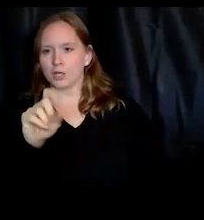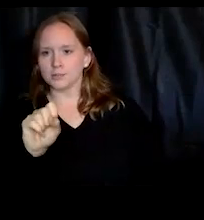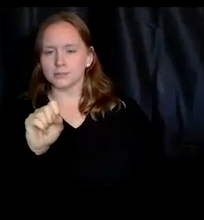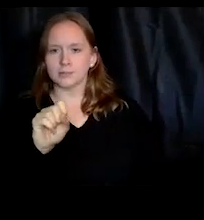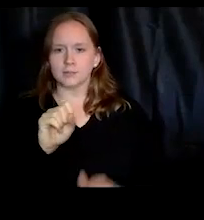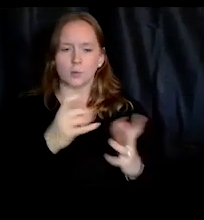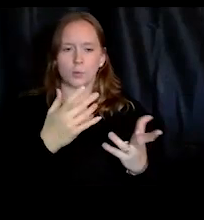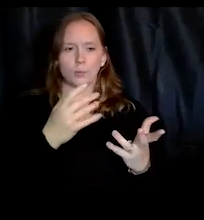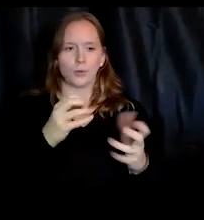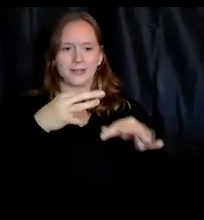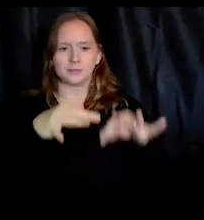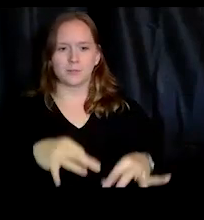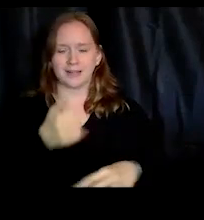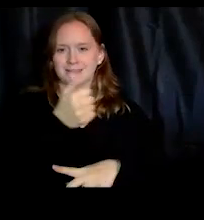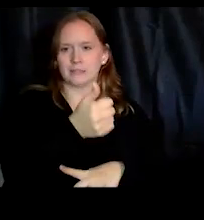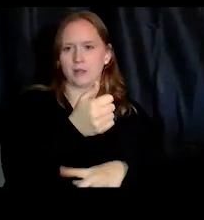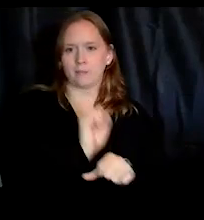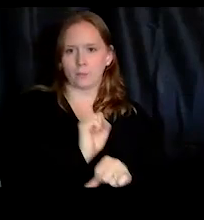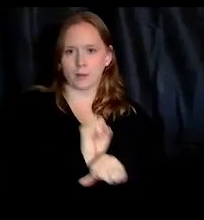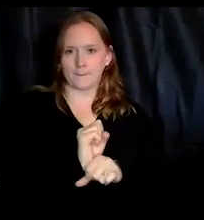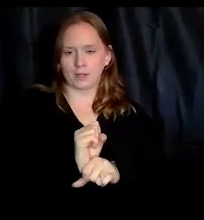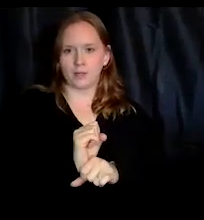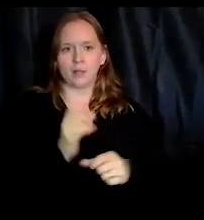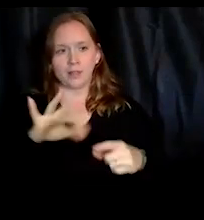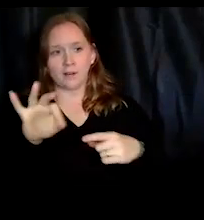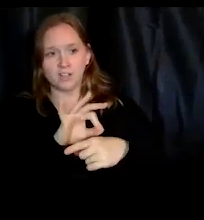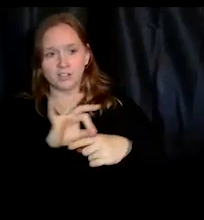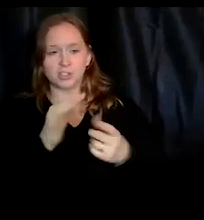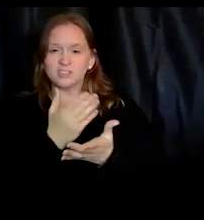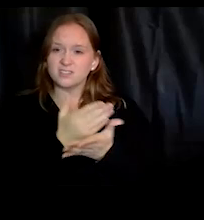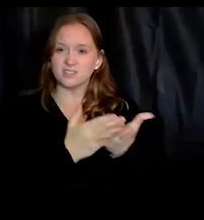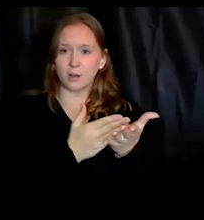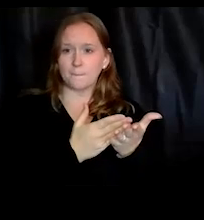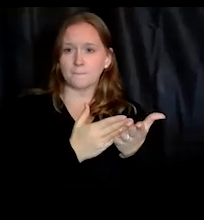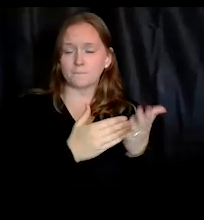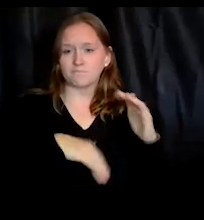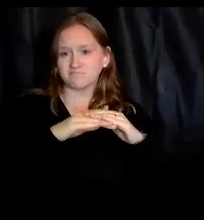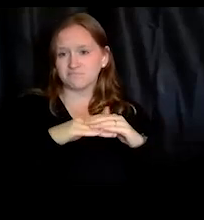The person is functioning at some capacity and they are attempting to work, attempting to earn